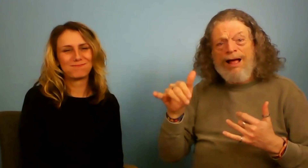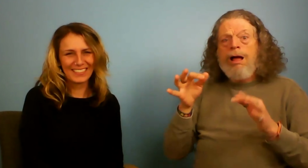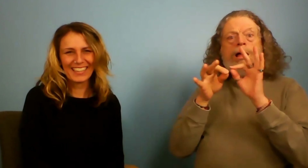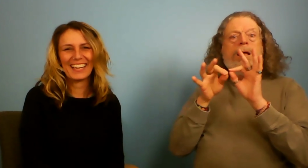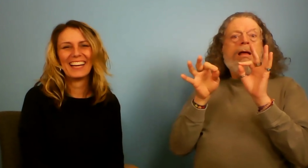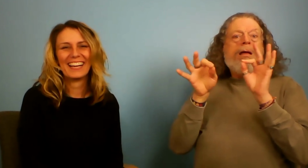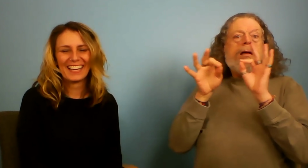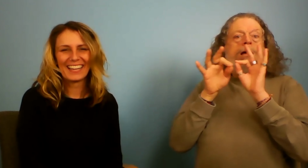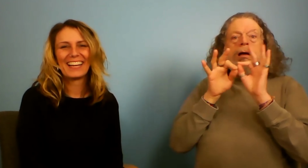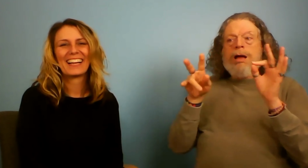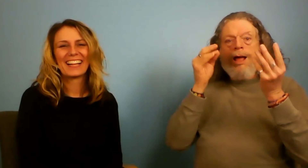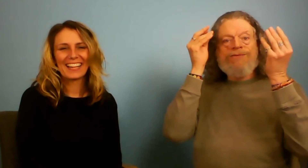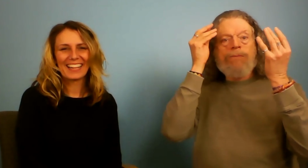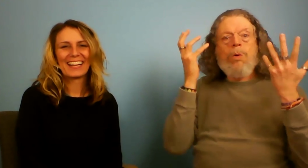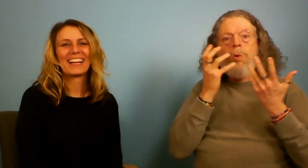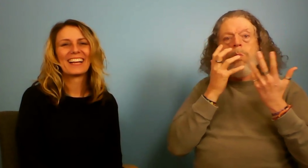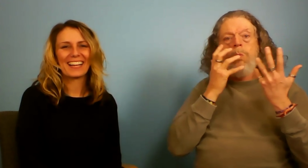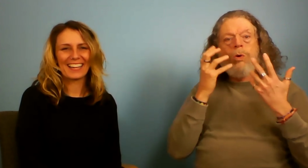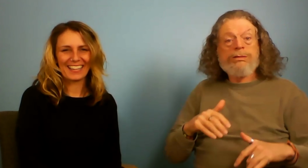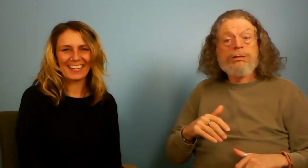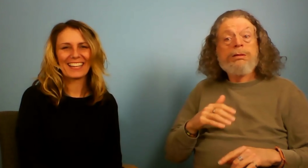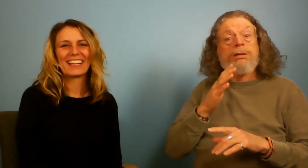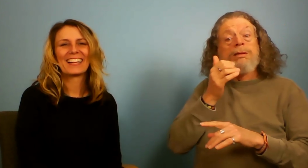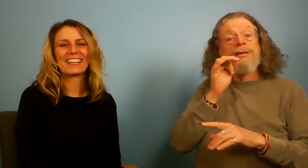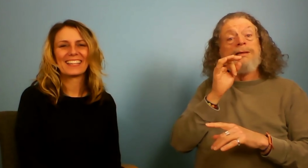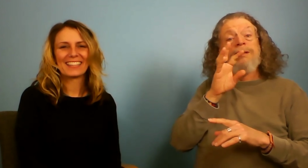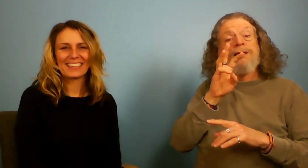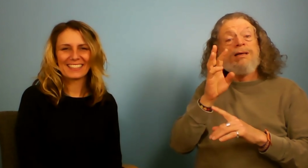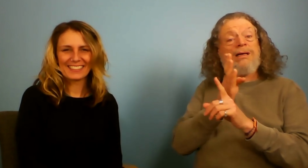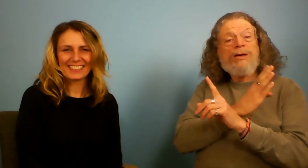You know everything had captioned suddenly and all this information but, before